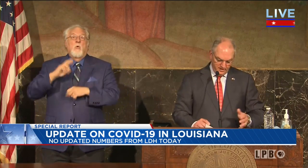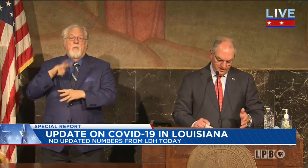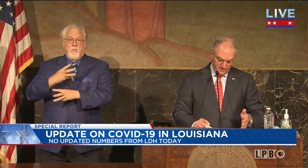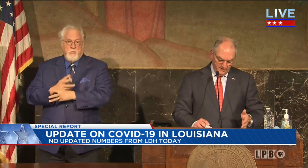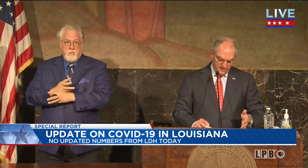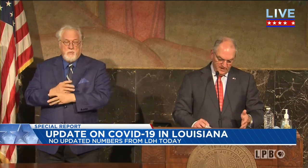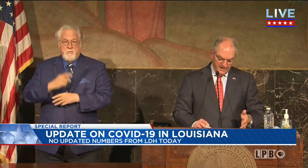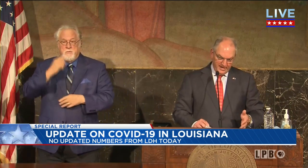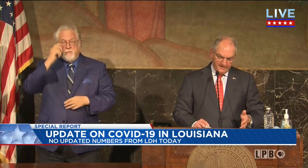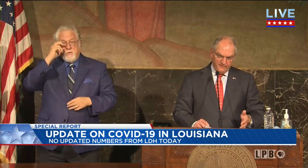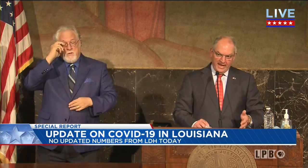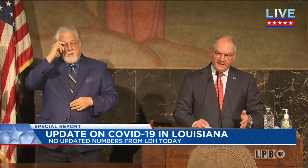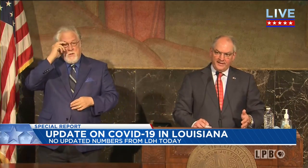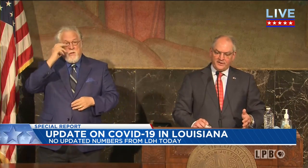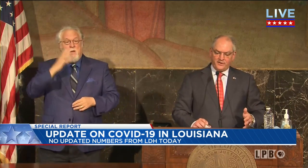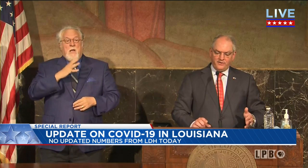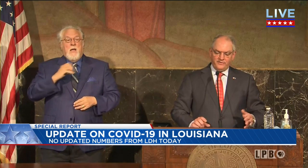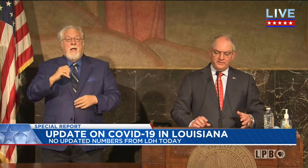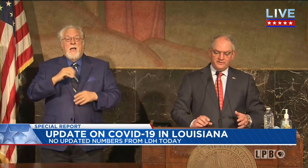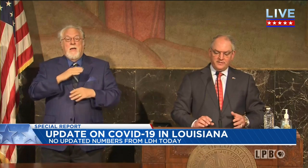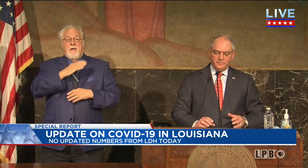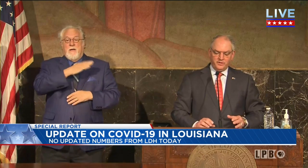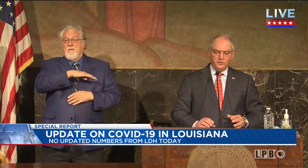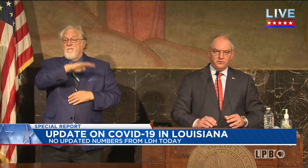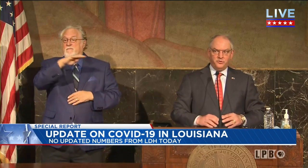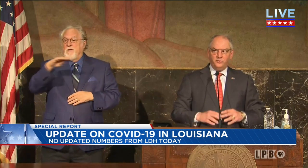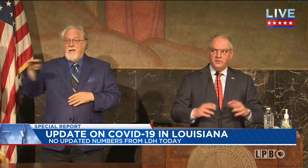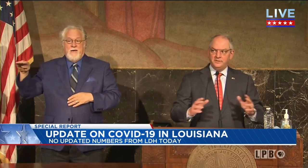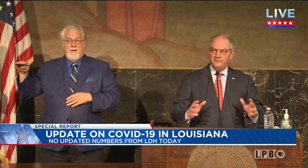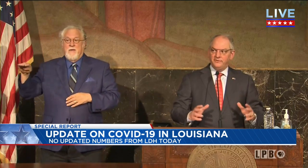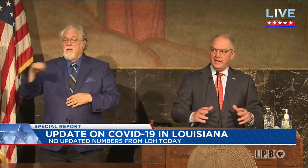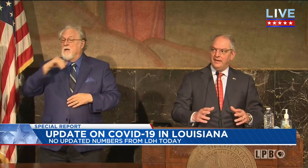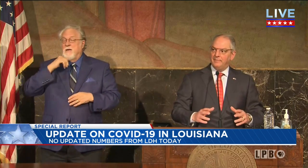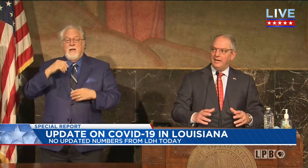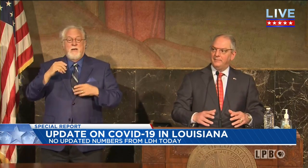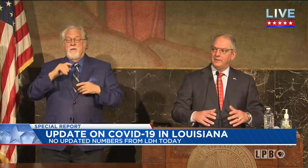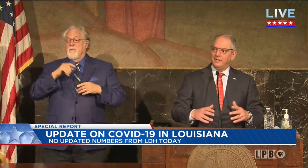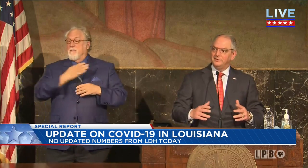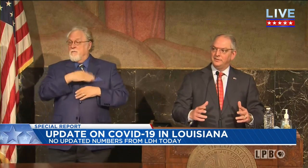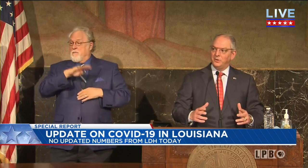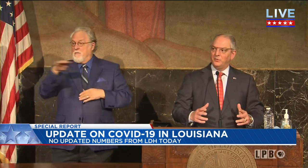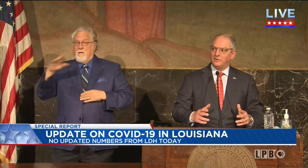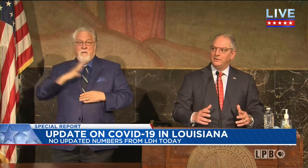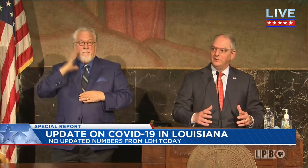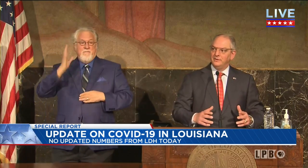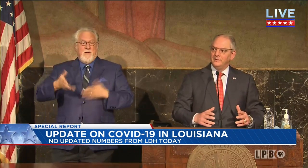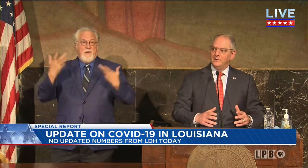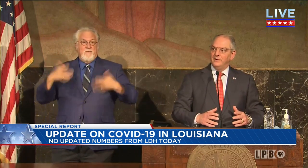THOSE THINGS ARE IMPORTANT AS TODAY AS THEY WERE IN THE HEIGHT OF THE PANDEMIC.